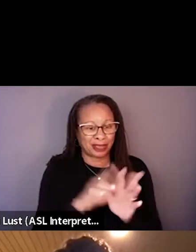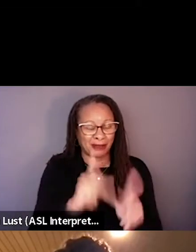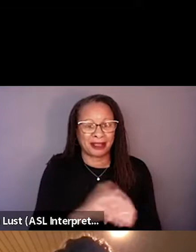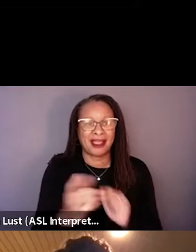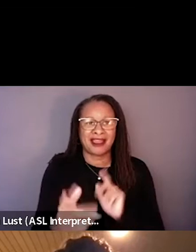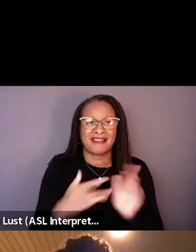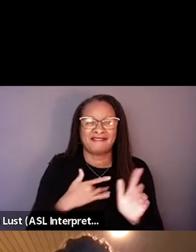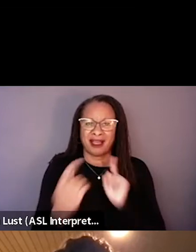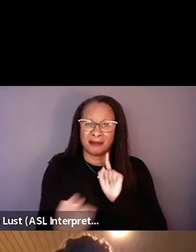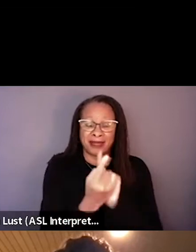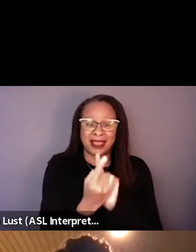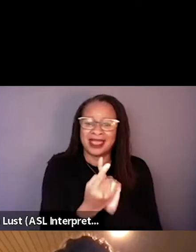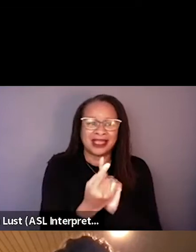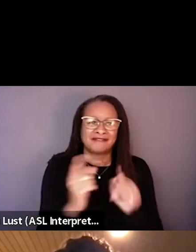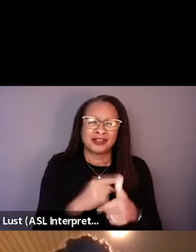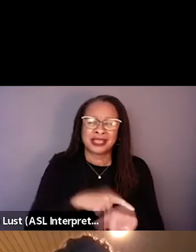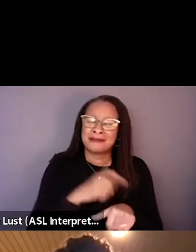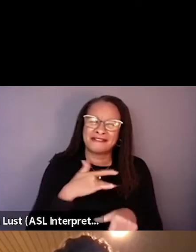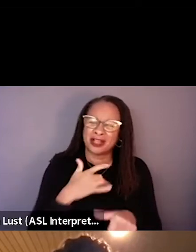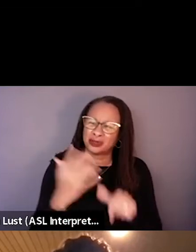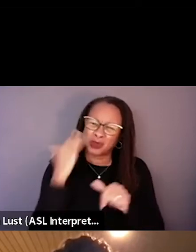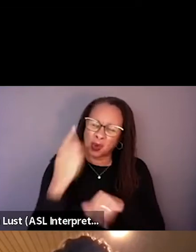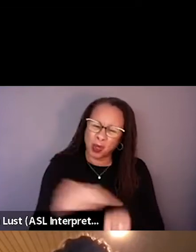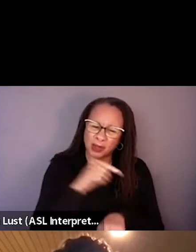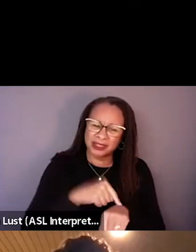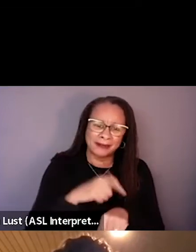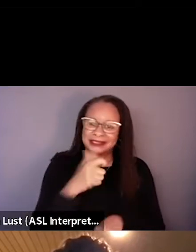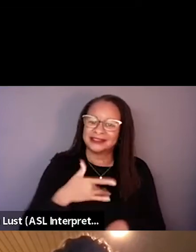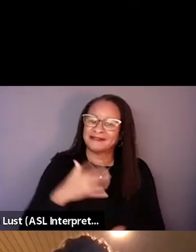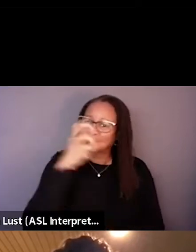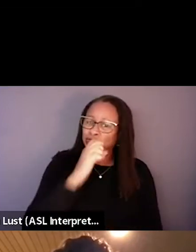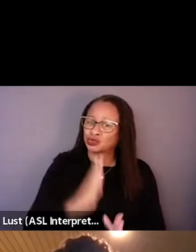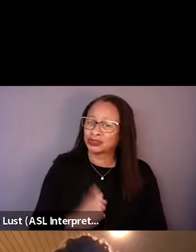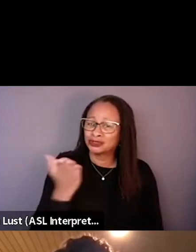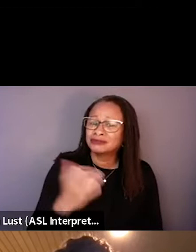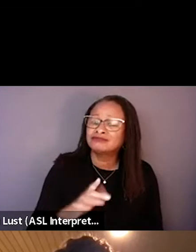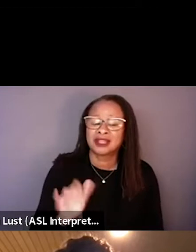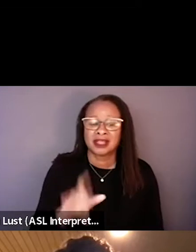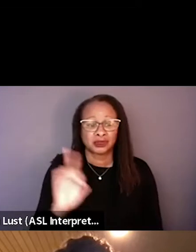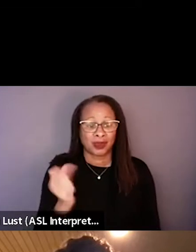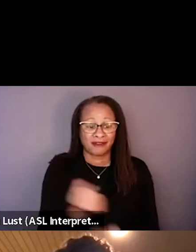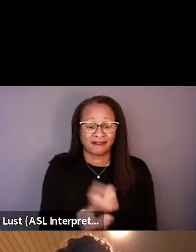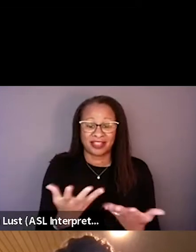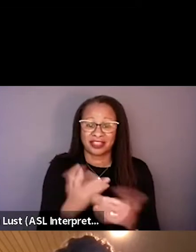from long time ago, so it didn't feel like this is a stranger and this is where everything, you know, the journey began.